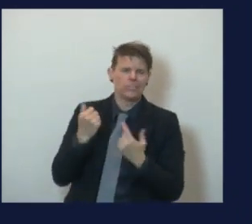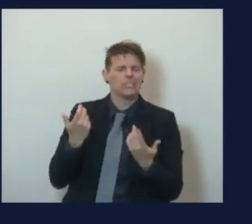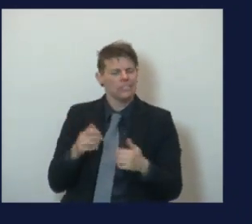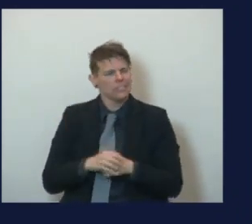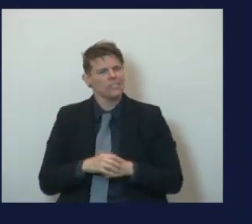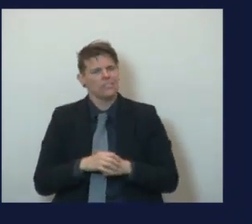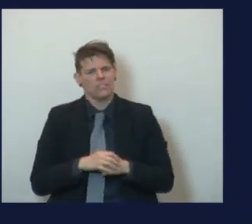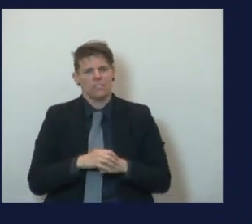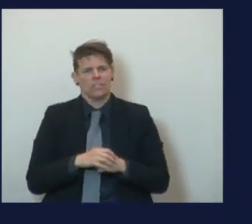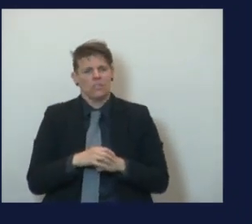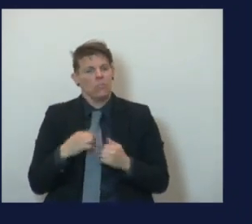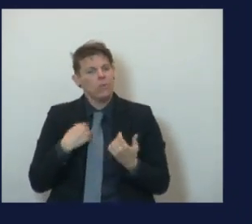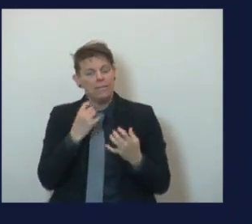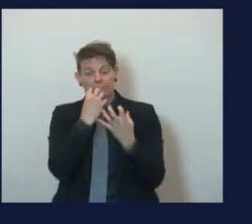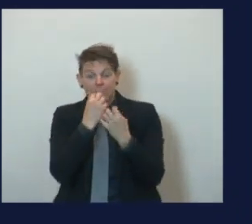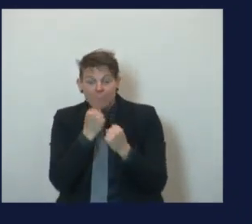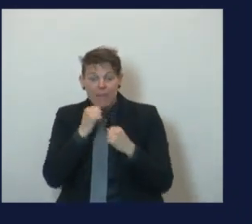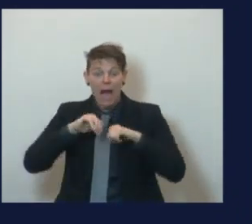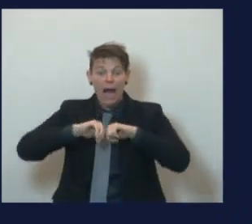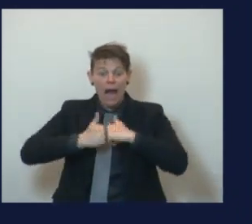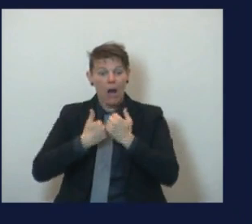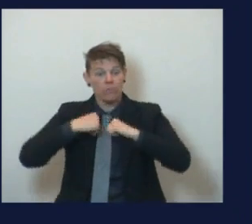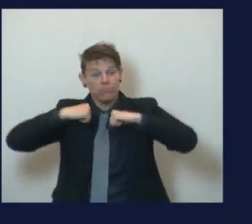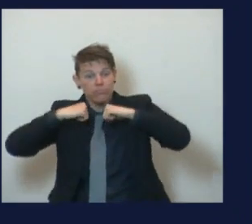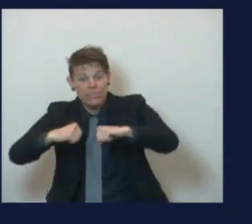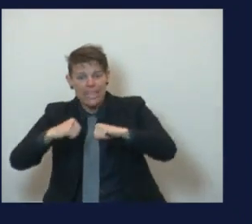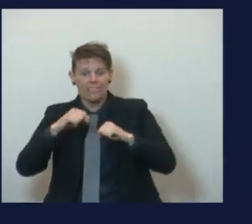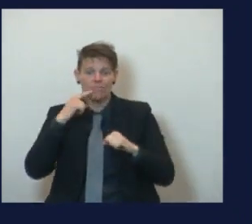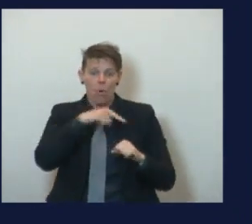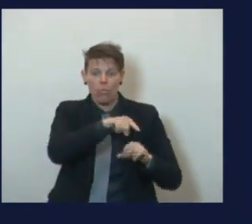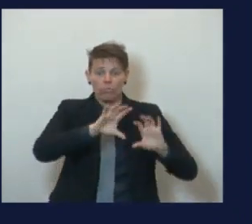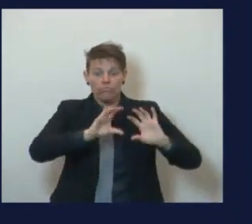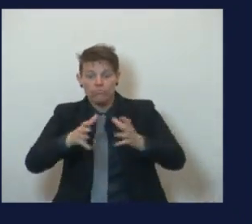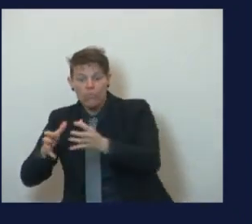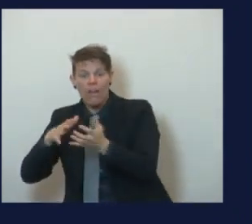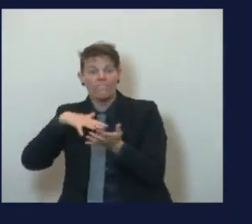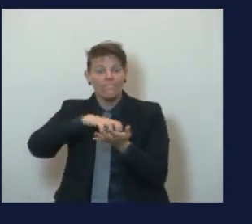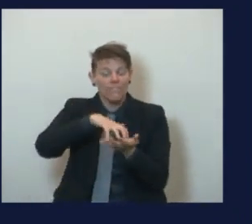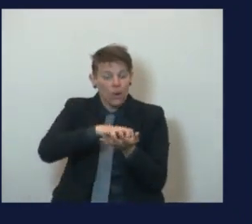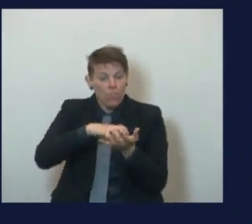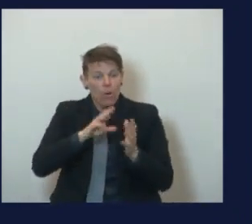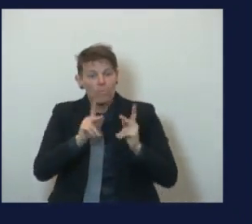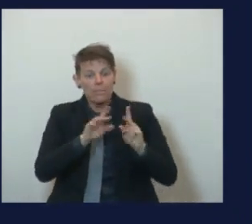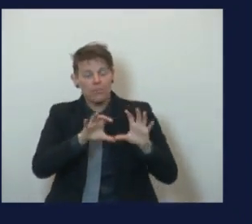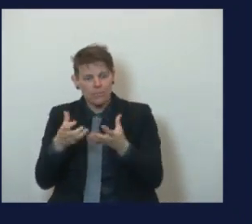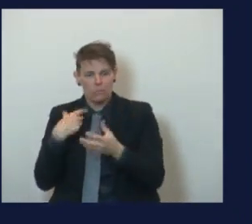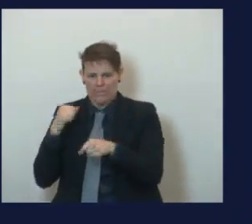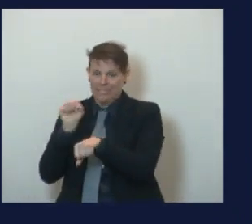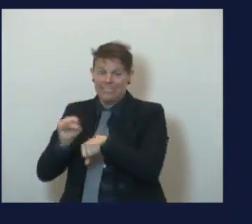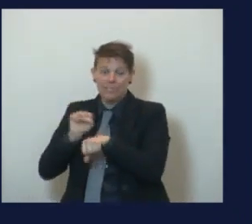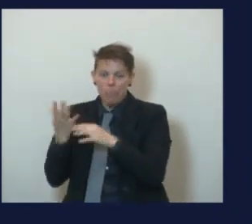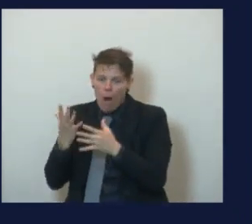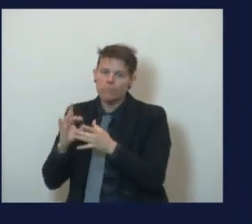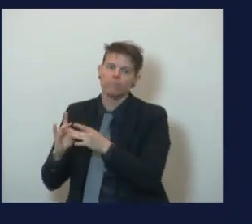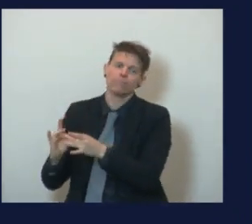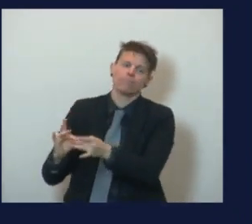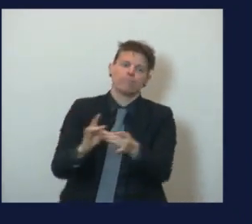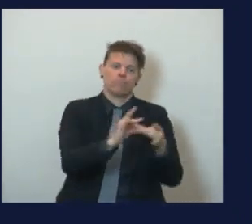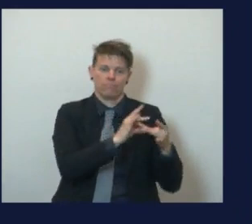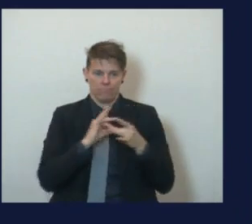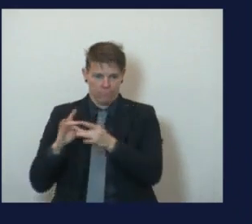IT IS ALWAYS DEVASTATING NEWS, WHICH IS AGAIN, AND WHY THE ONLY WAY WE PROTECT THESE VULNERABLE POPULATIONS IS BY WORKING AS HARD AS WE CAN TOGETHER.